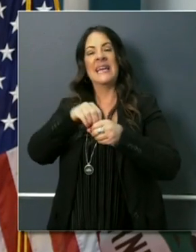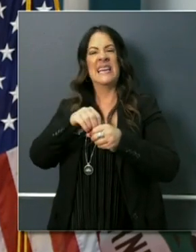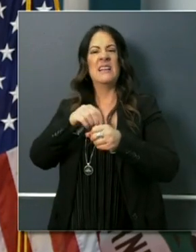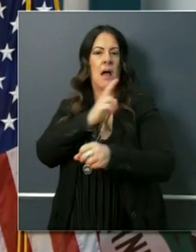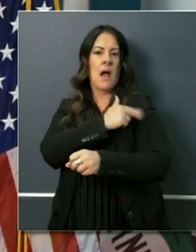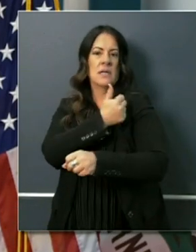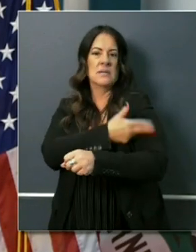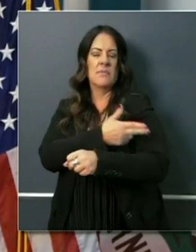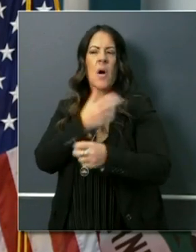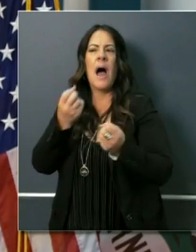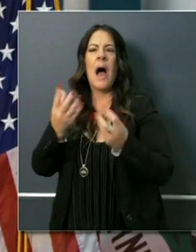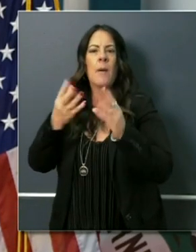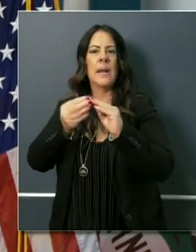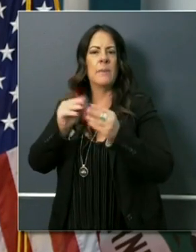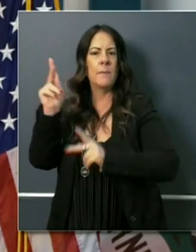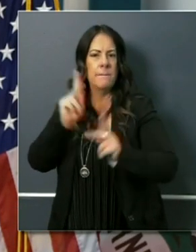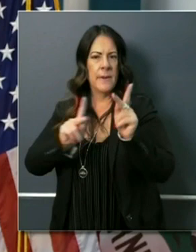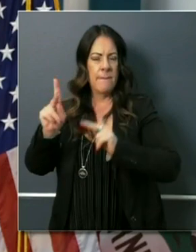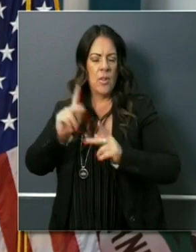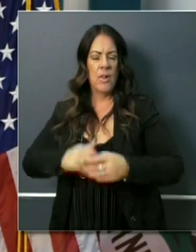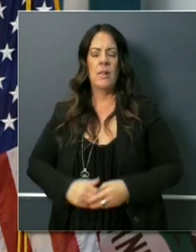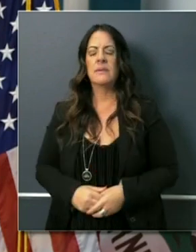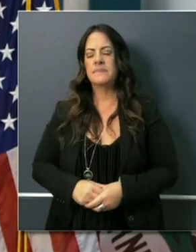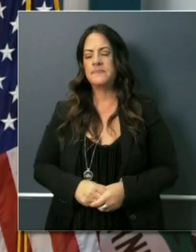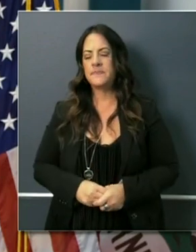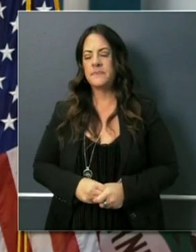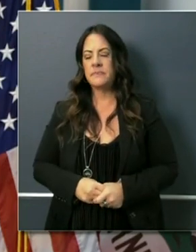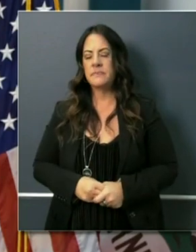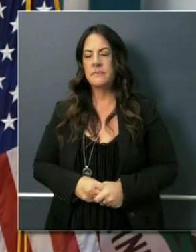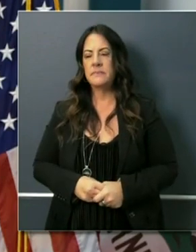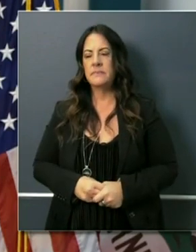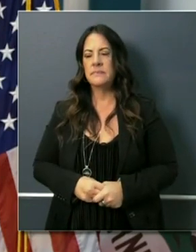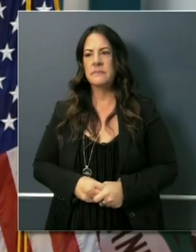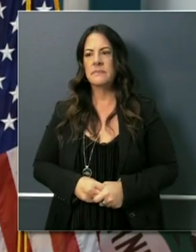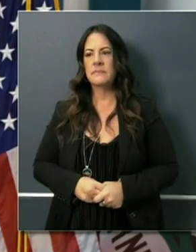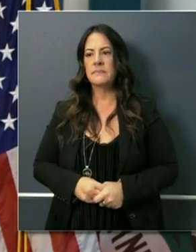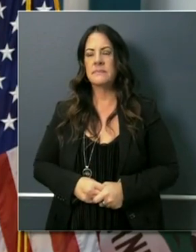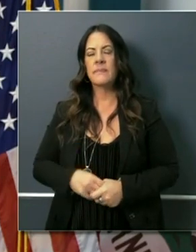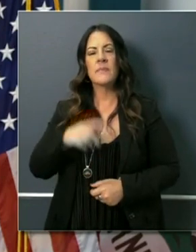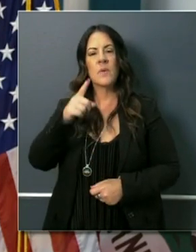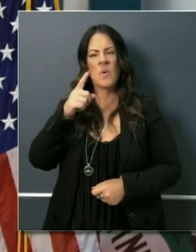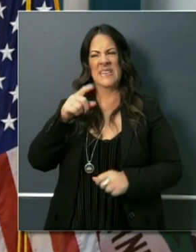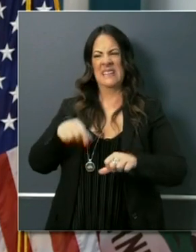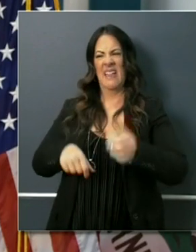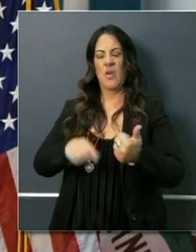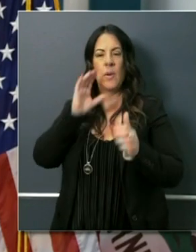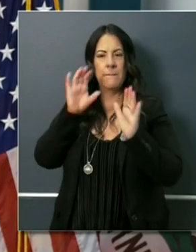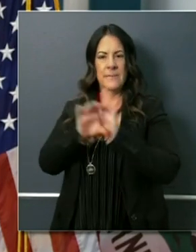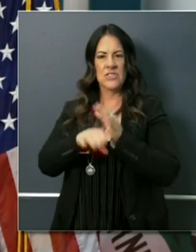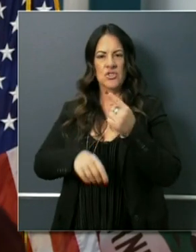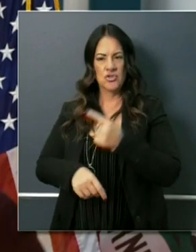THE STATE THAT REINFORCES WHAT WE ARE BEEN DOING AND HOW WE THINK ABOUT THE NEXT COUPLE OF SLIDES AND WHAT WE ARE ACTUALLY EXPENSING IN OUR HOSPITALS